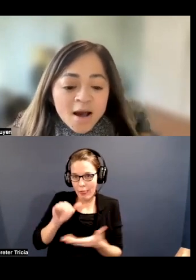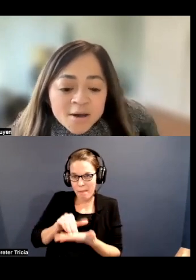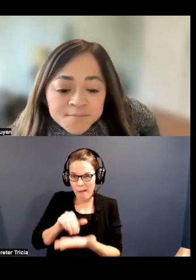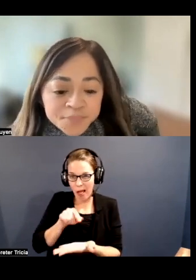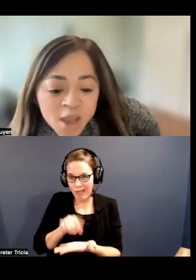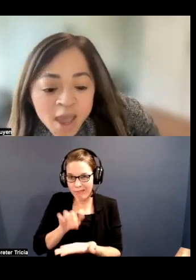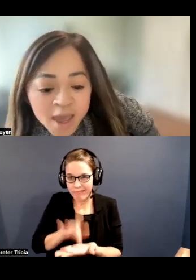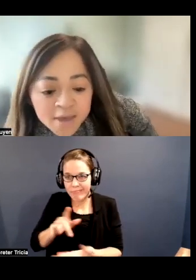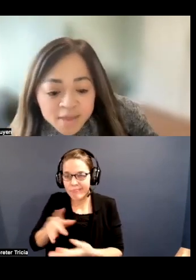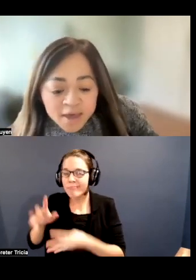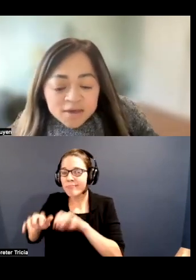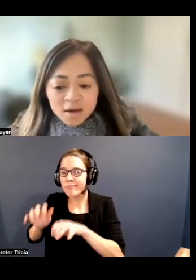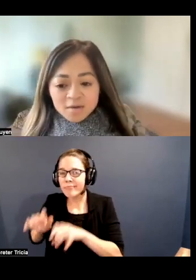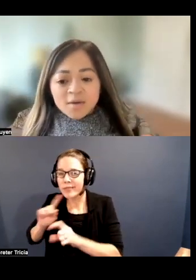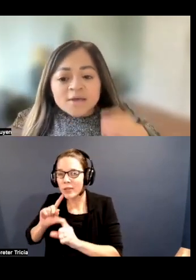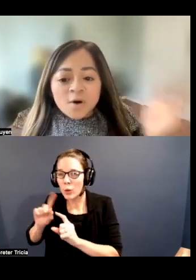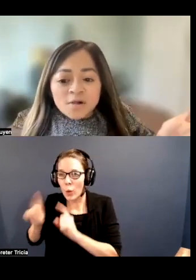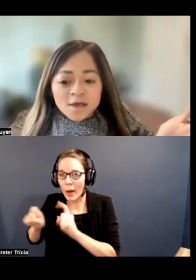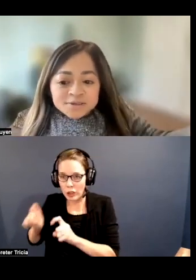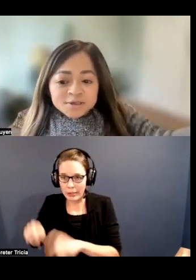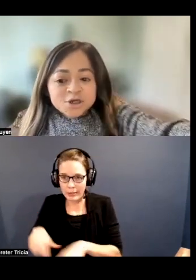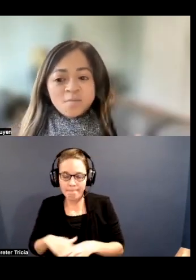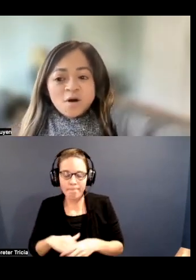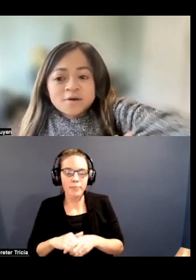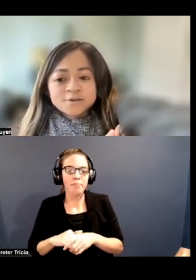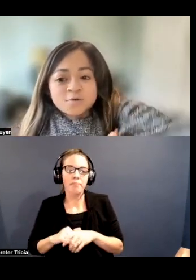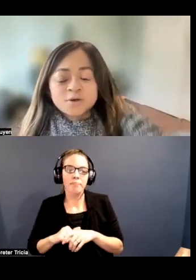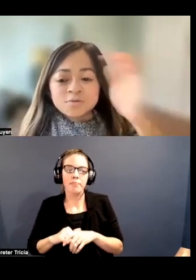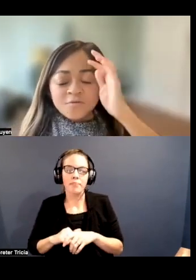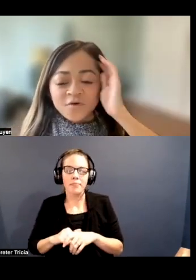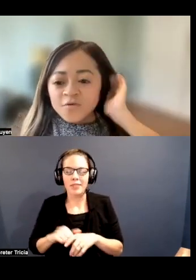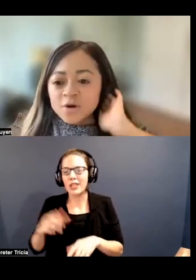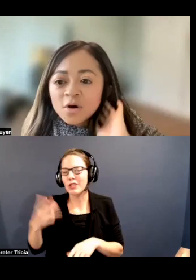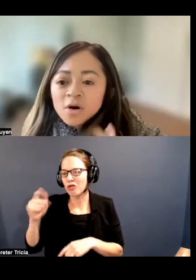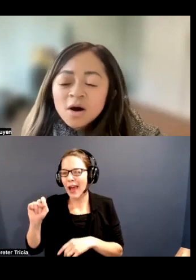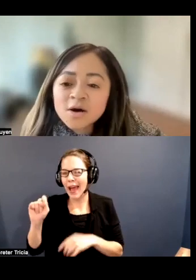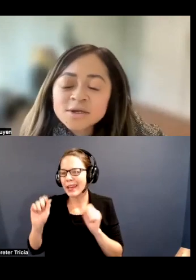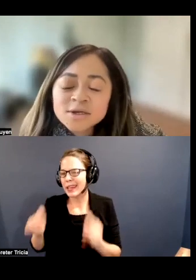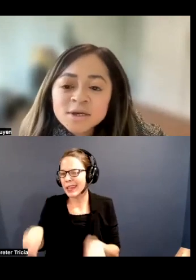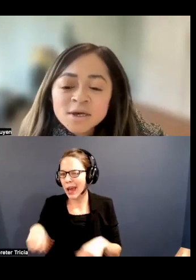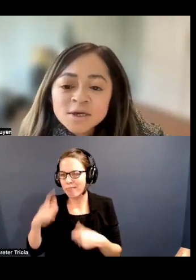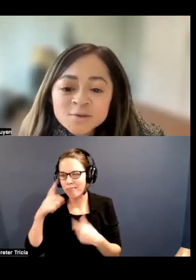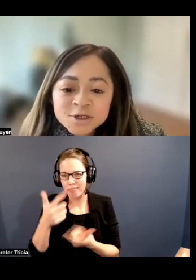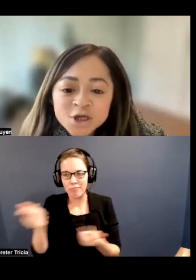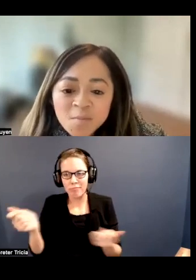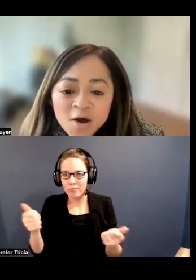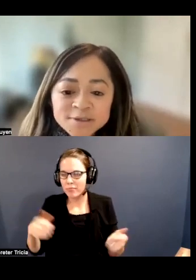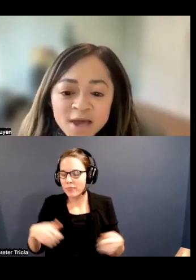And then, as well as the chat box. So feel free to use the chat box to